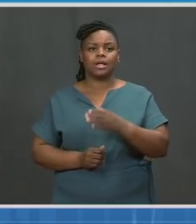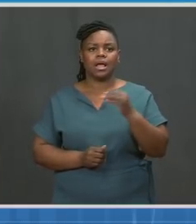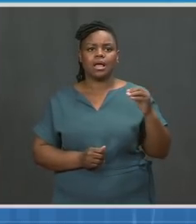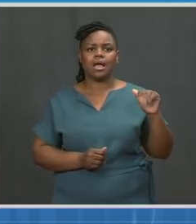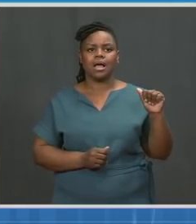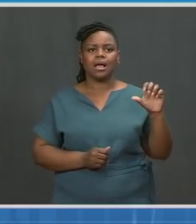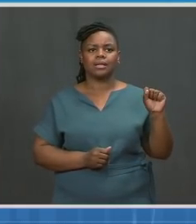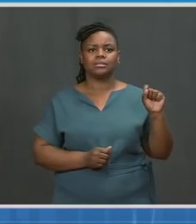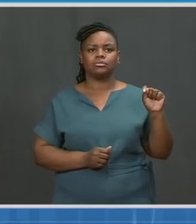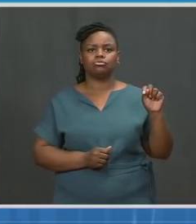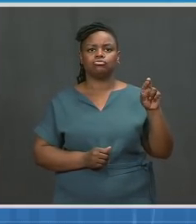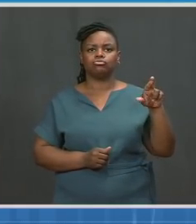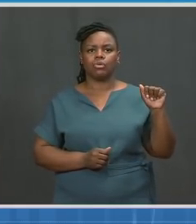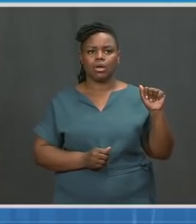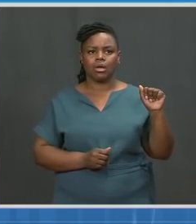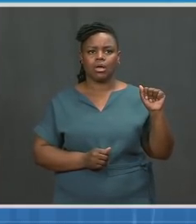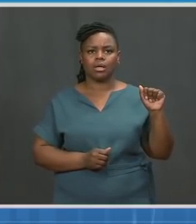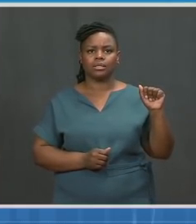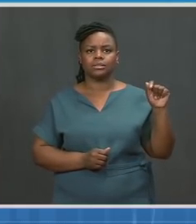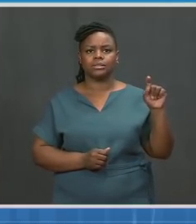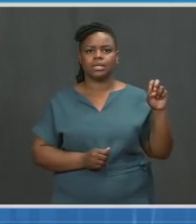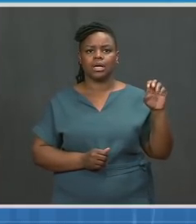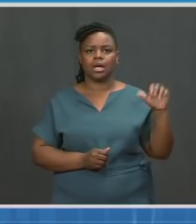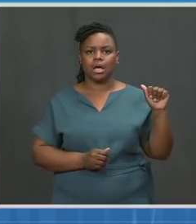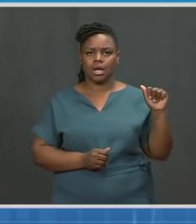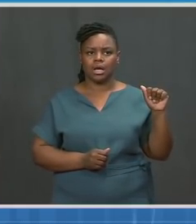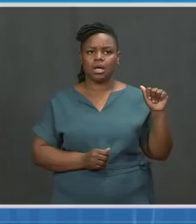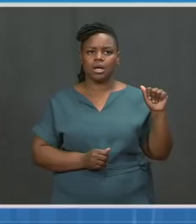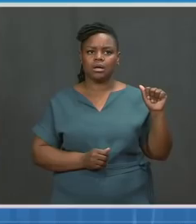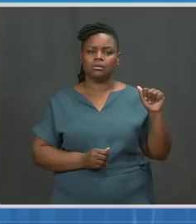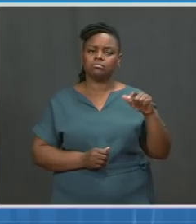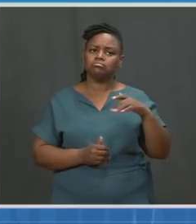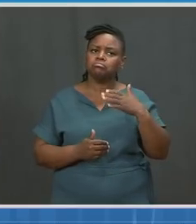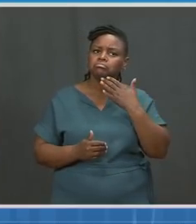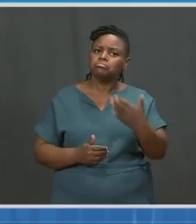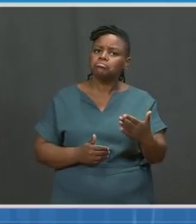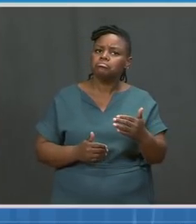and others, as shown by data from Israel -- on the right --